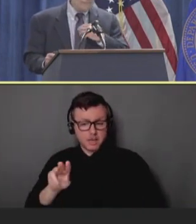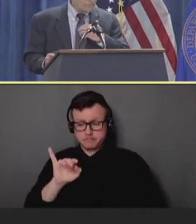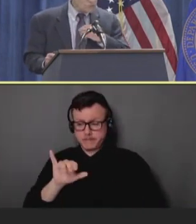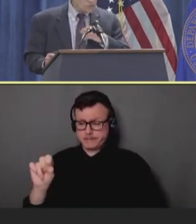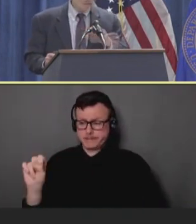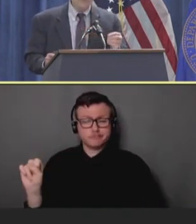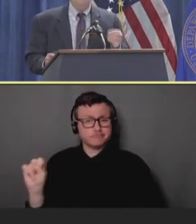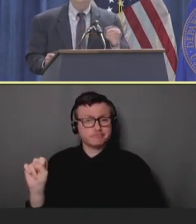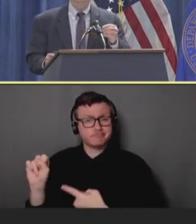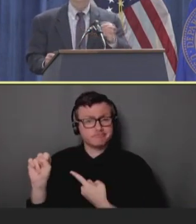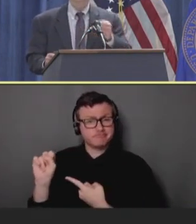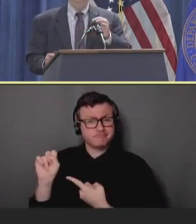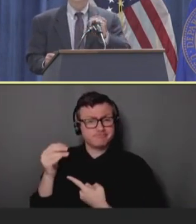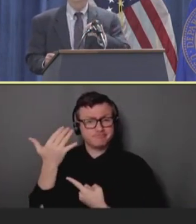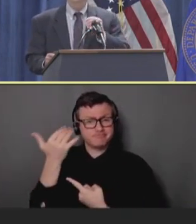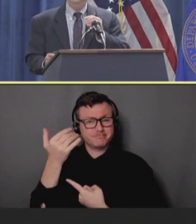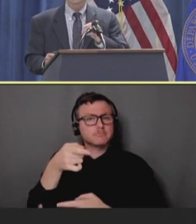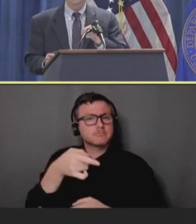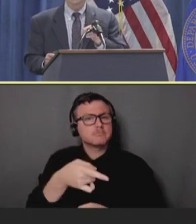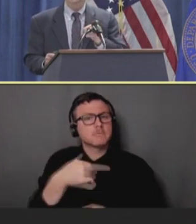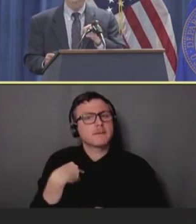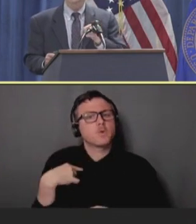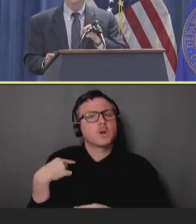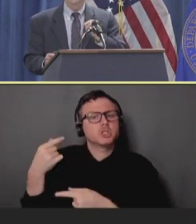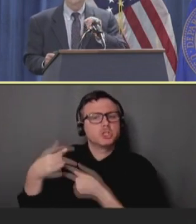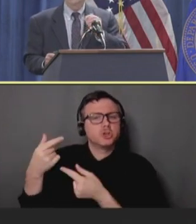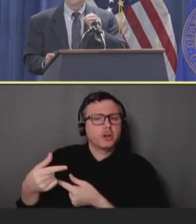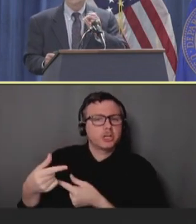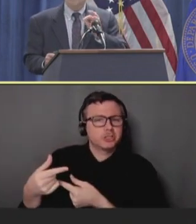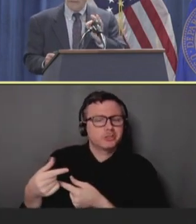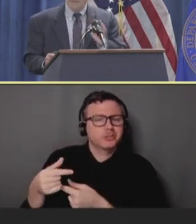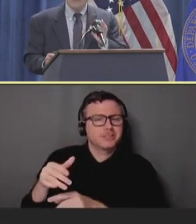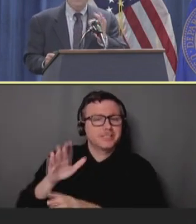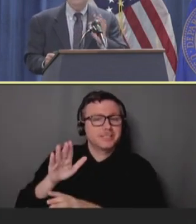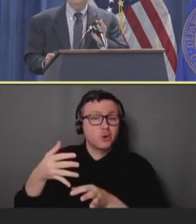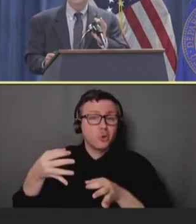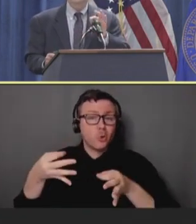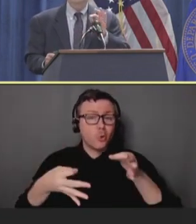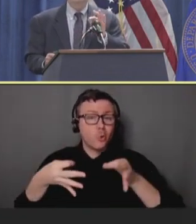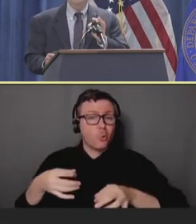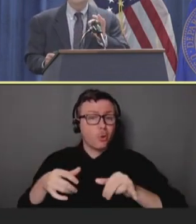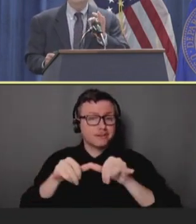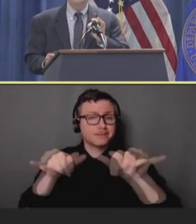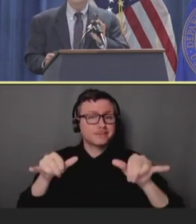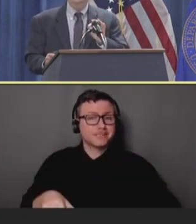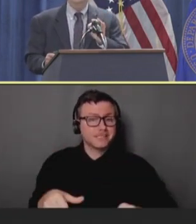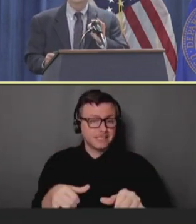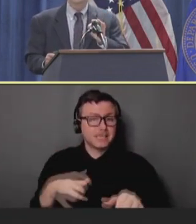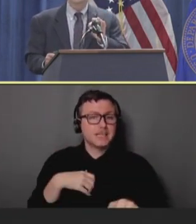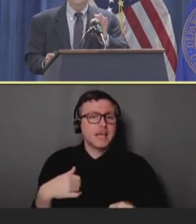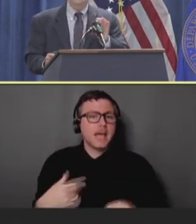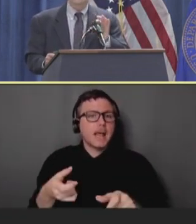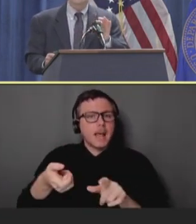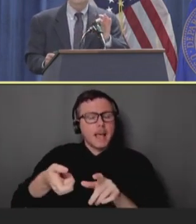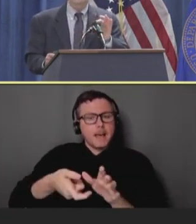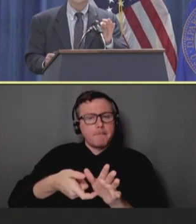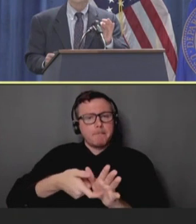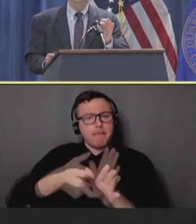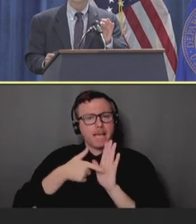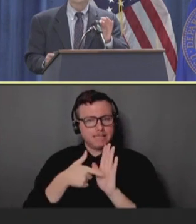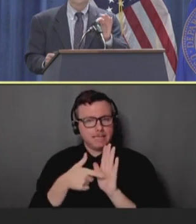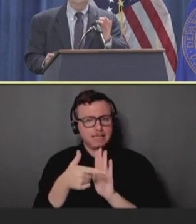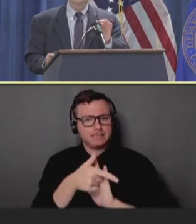For generations, its courts basically said that mandates for vaccines were illegal.